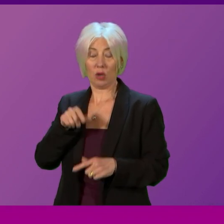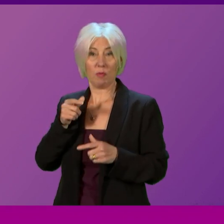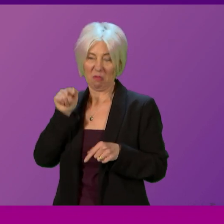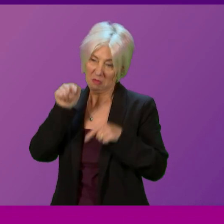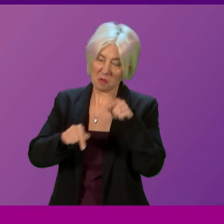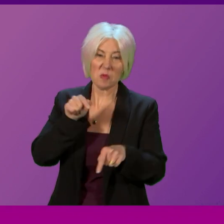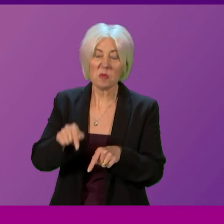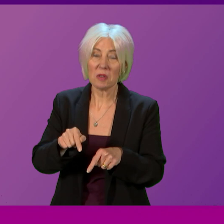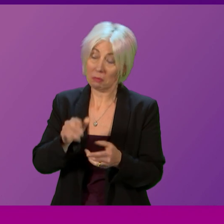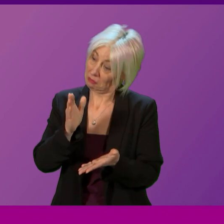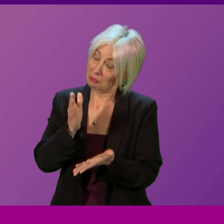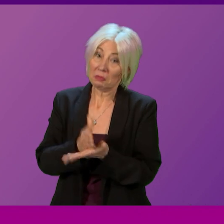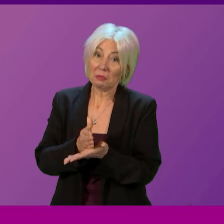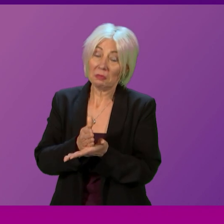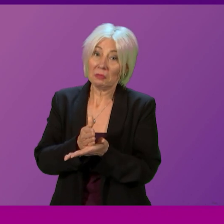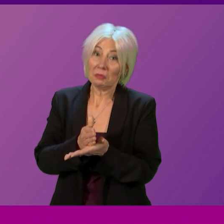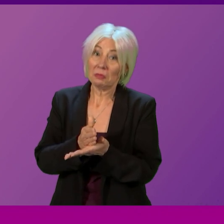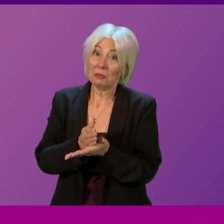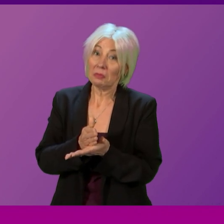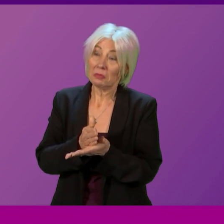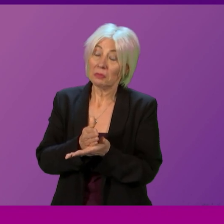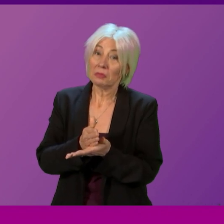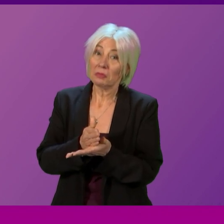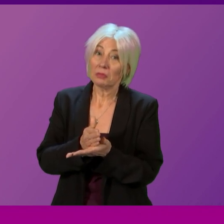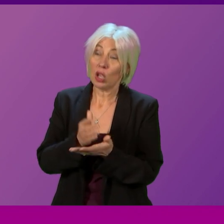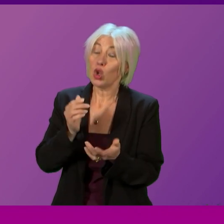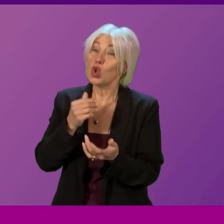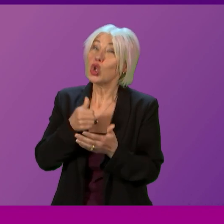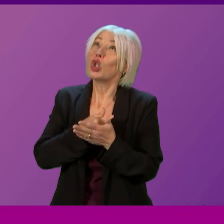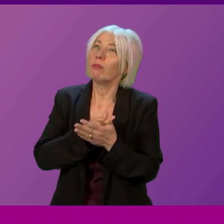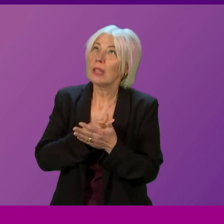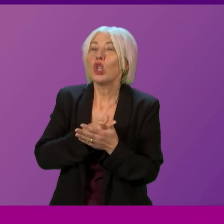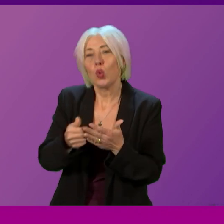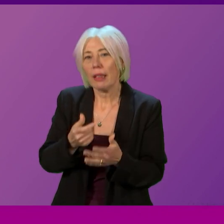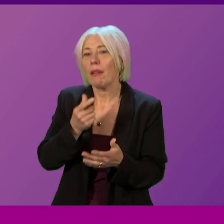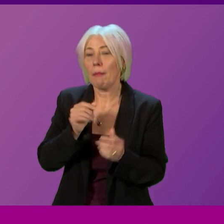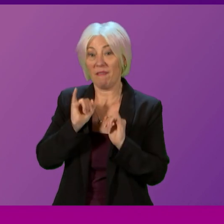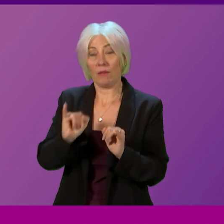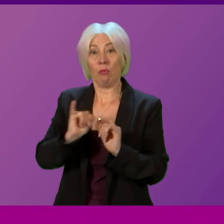Where, as is very often the case, those are violent men, it is violent men who we should